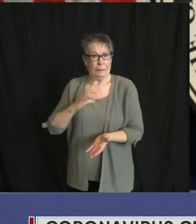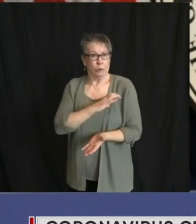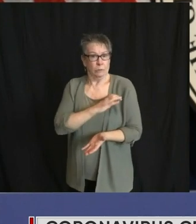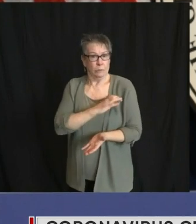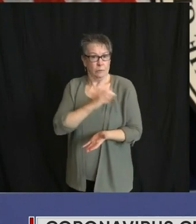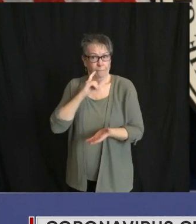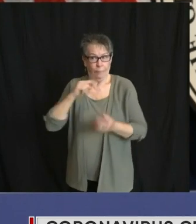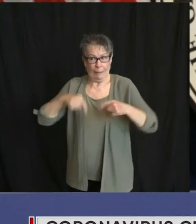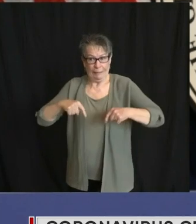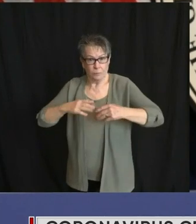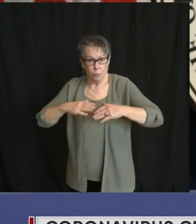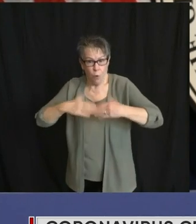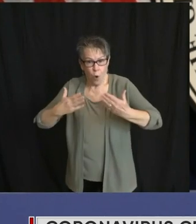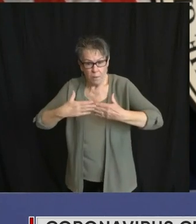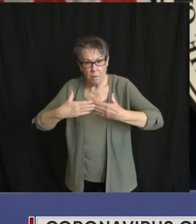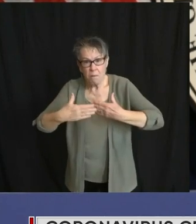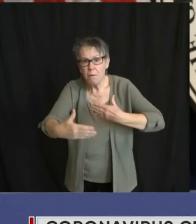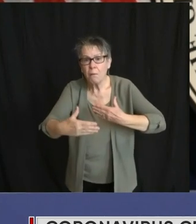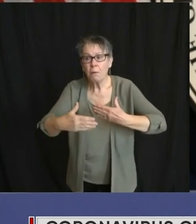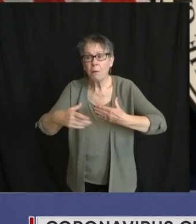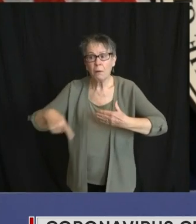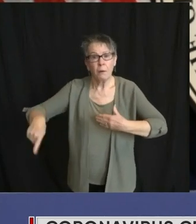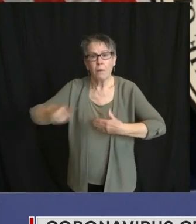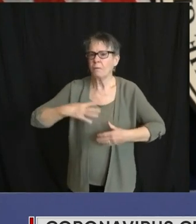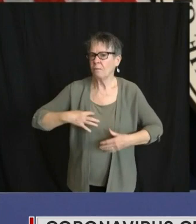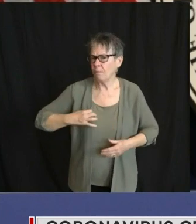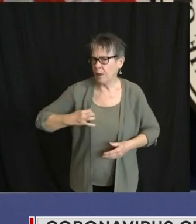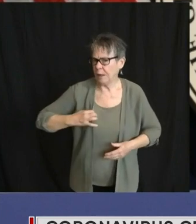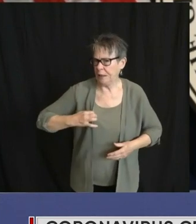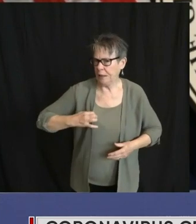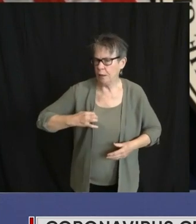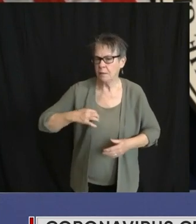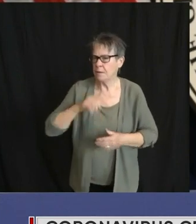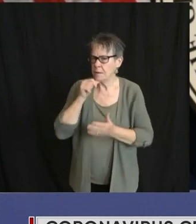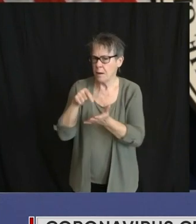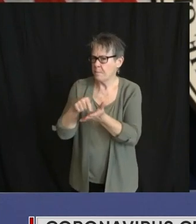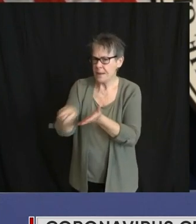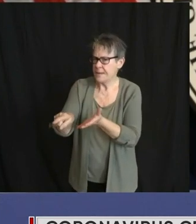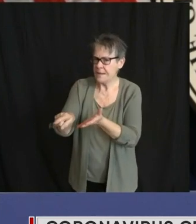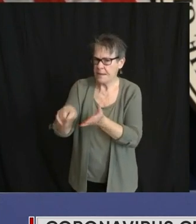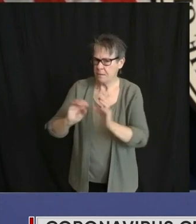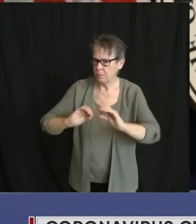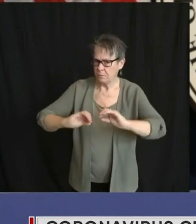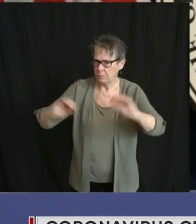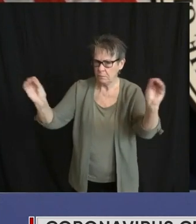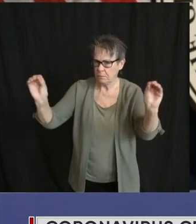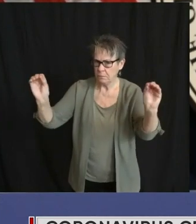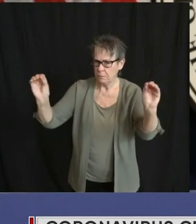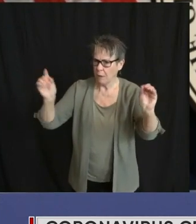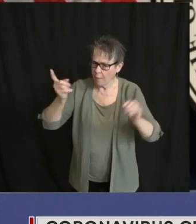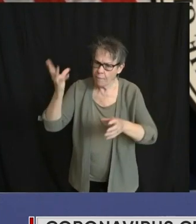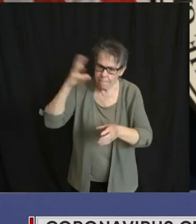IS COMING FROM.